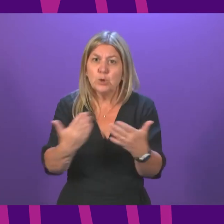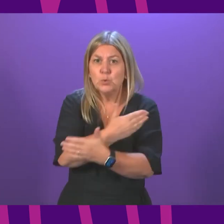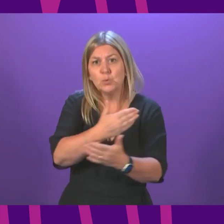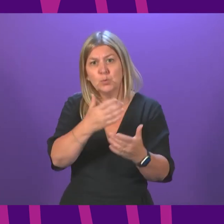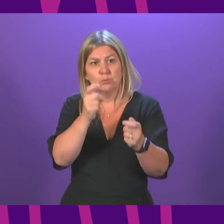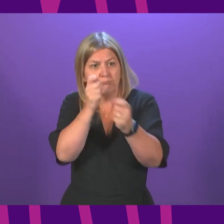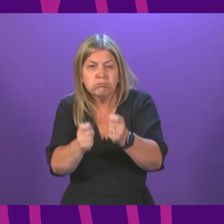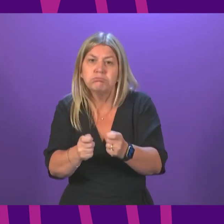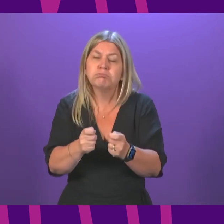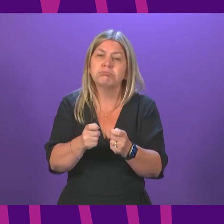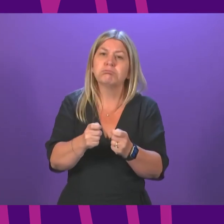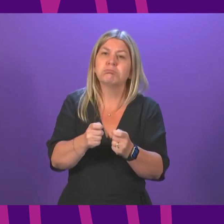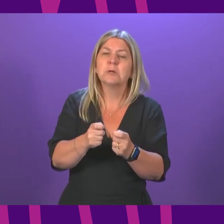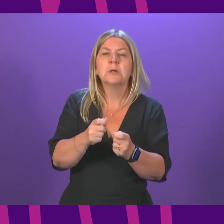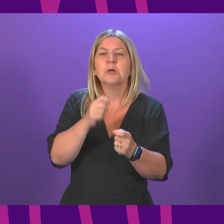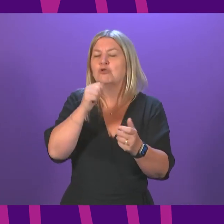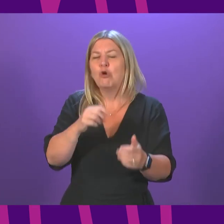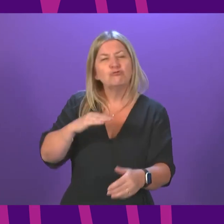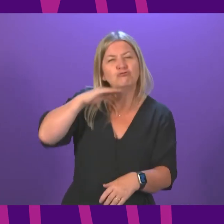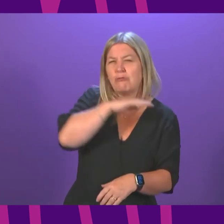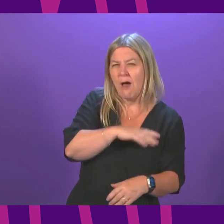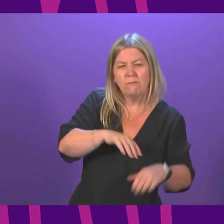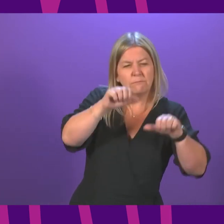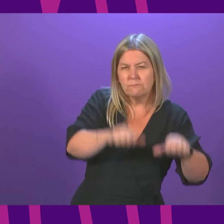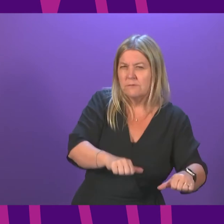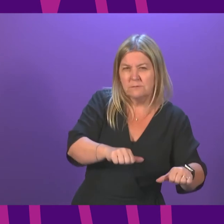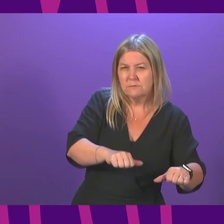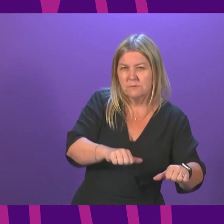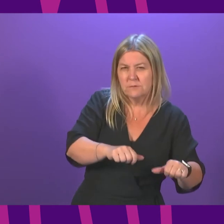procedure rather than the draft affirmative procedure is being expired on 30 September